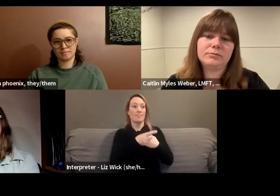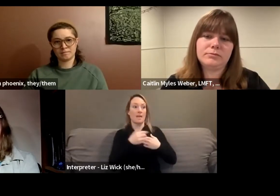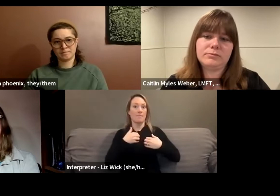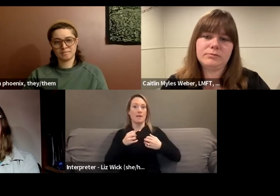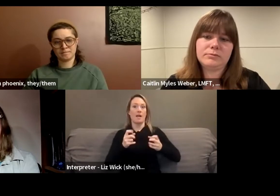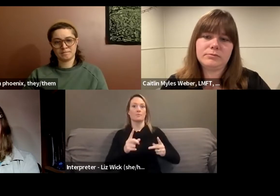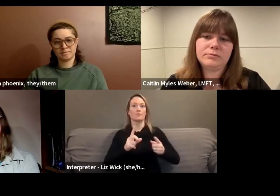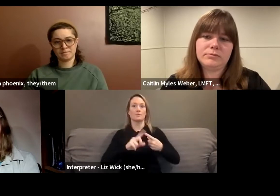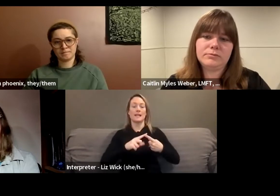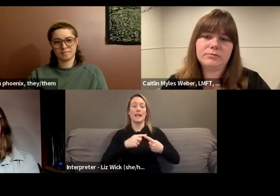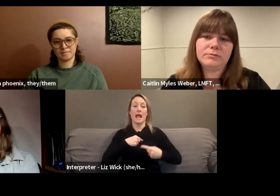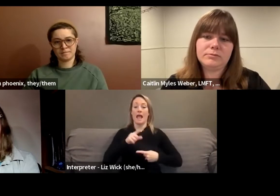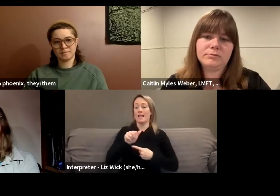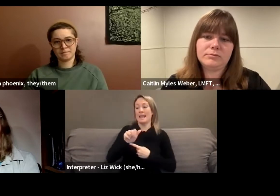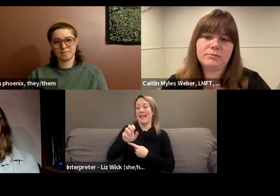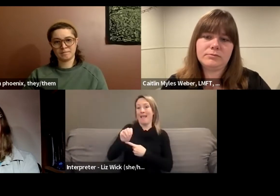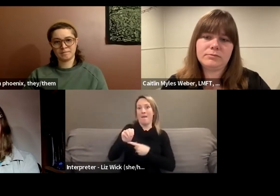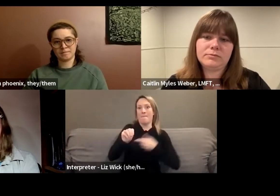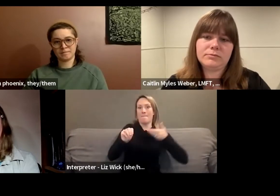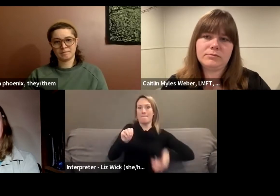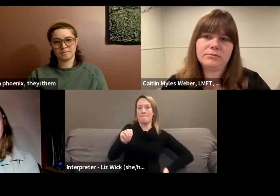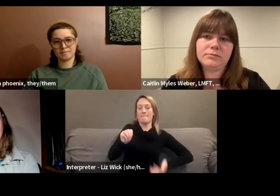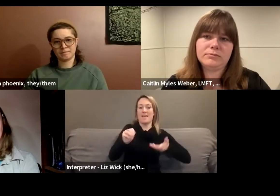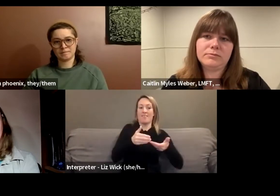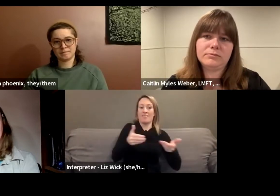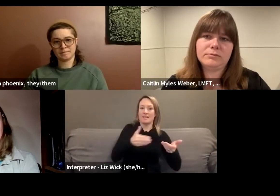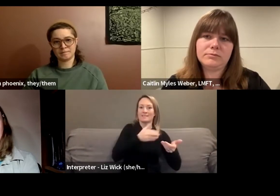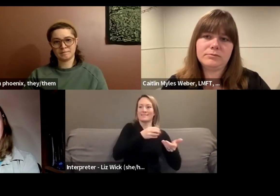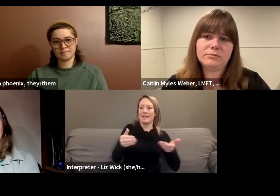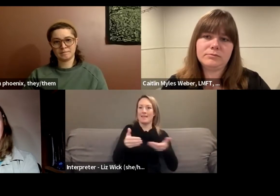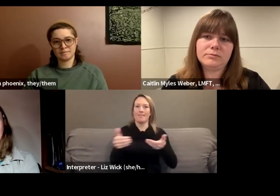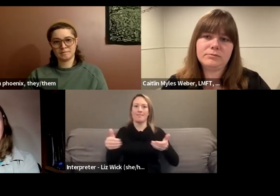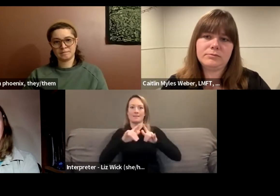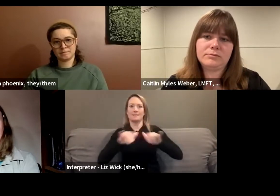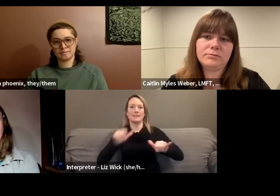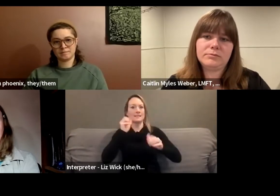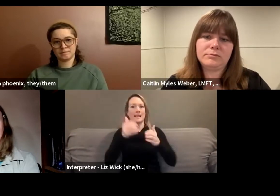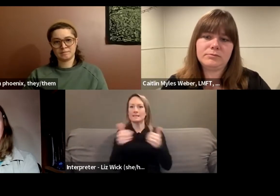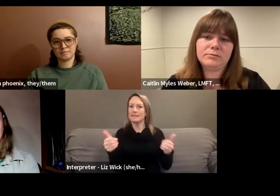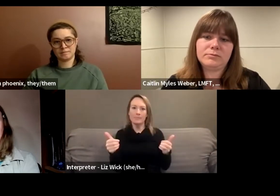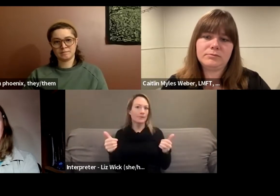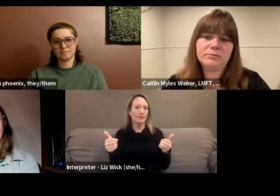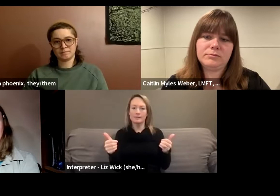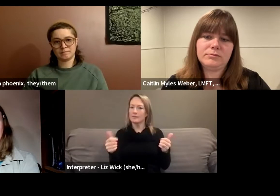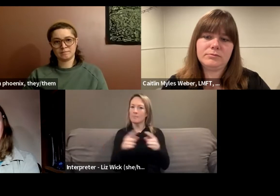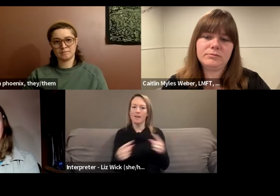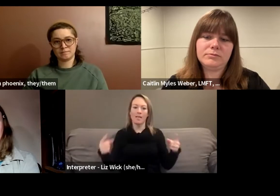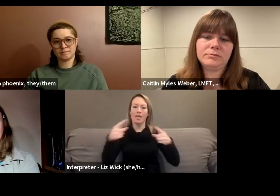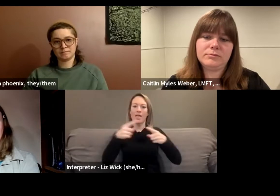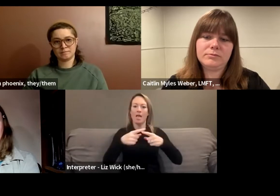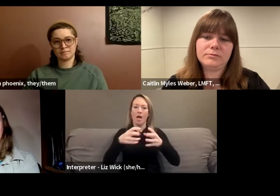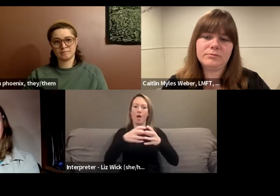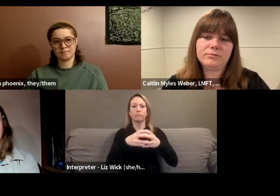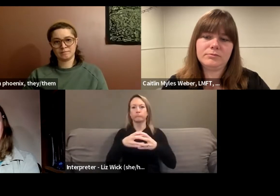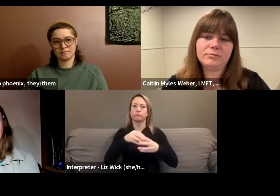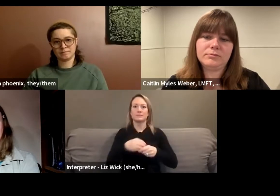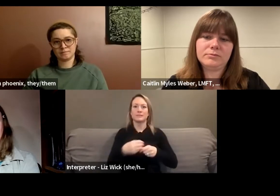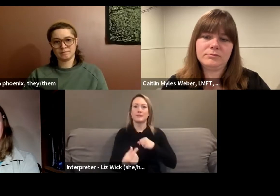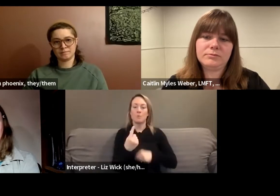and they're not separate." Right? Is challenging sometimes.